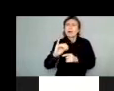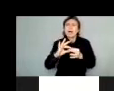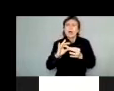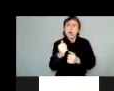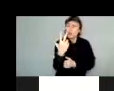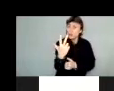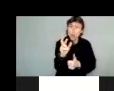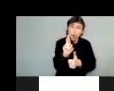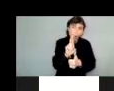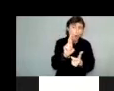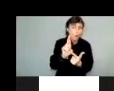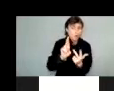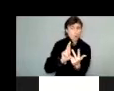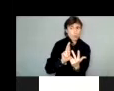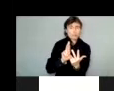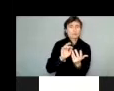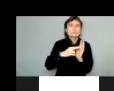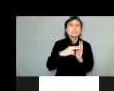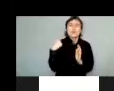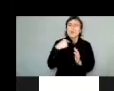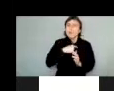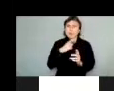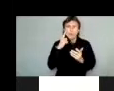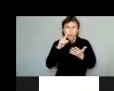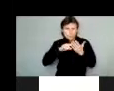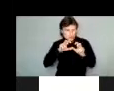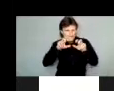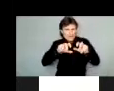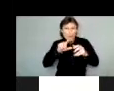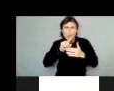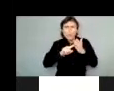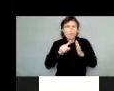By investing in these forward-looking activities and aspirations that will allow organizations